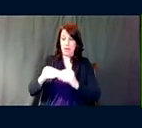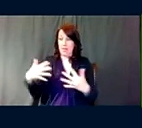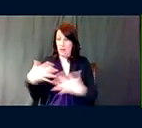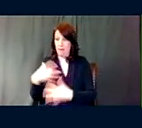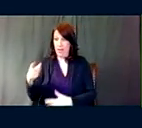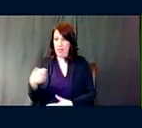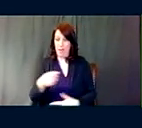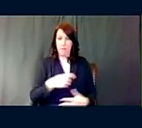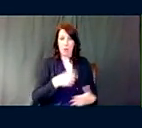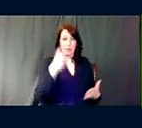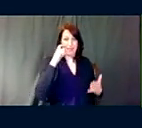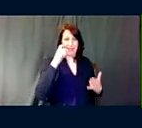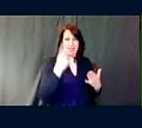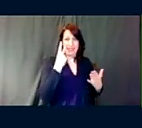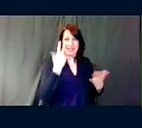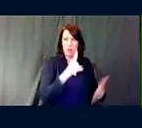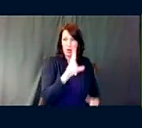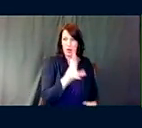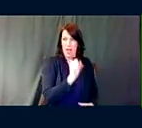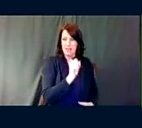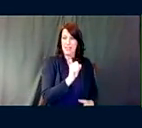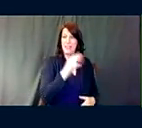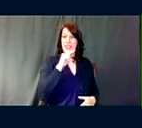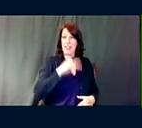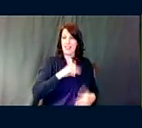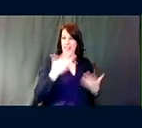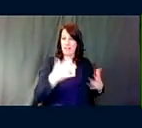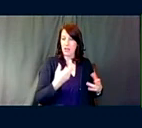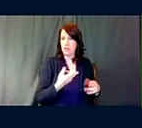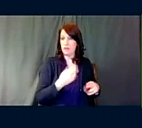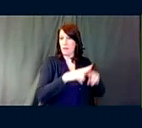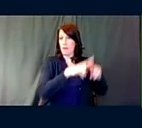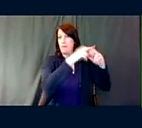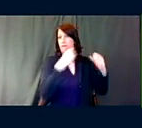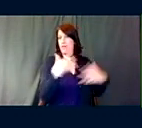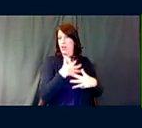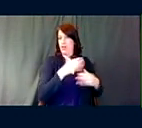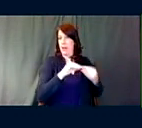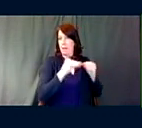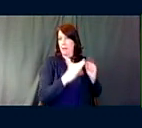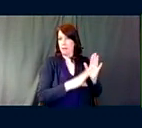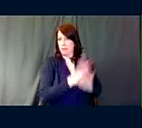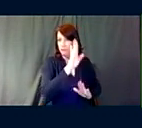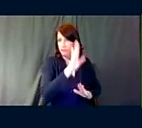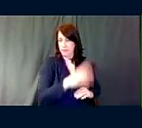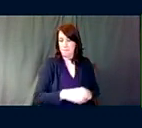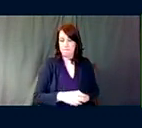MUCH THE SAME WAY WE'RE FEARING AN UPPARTICULAR